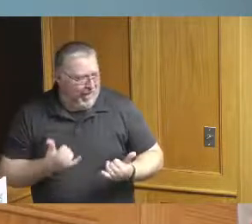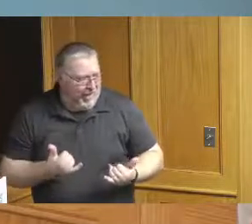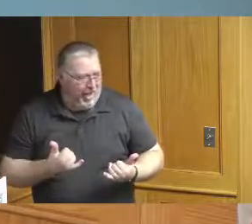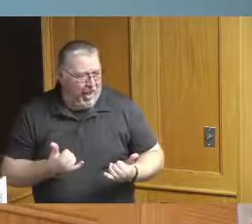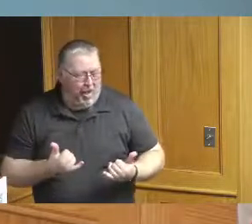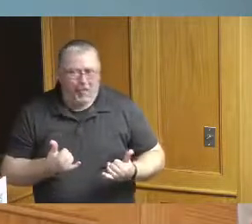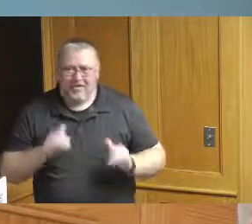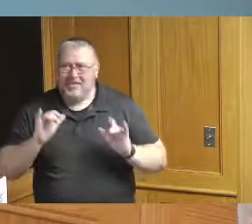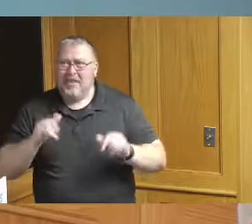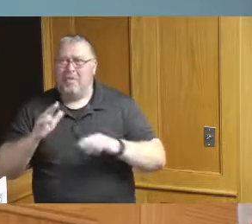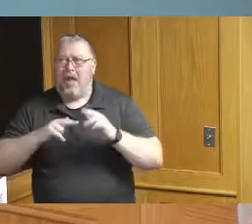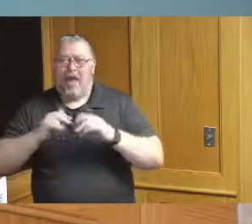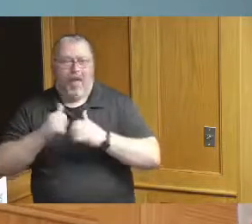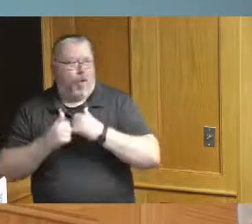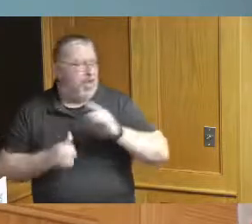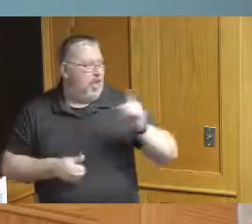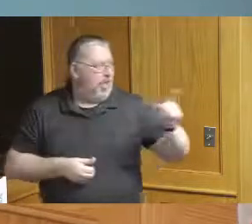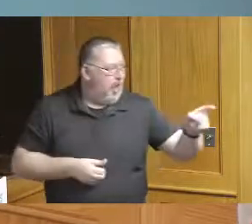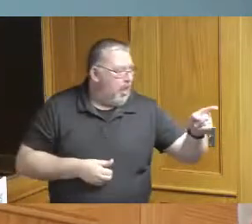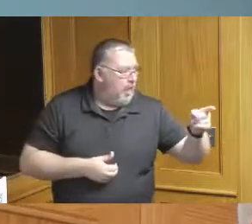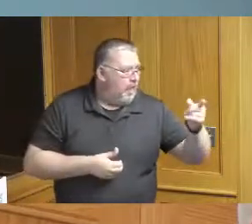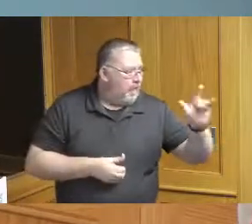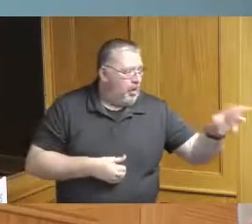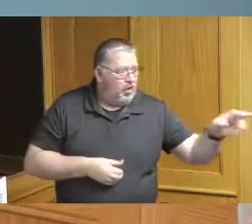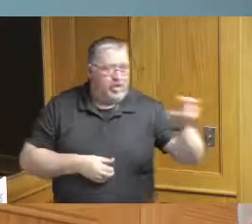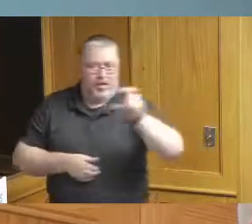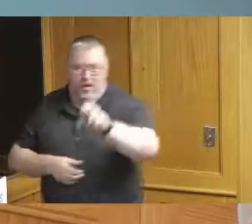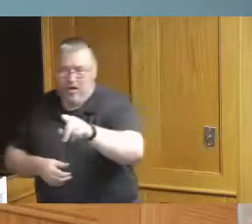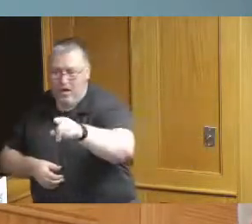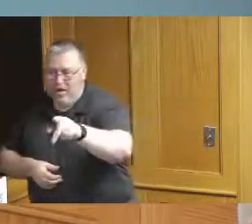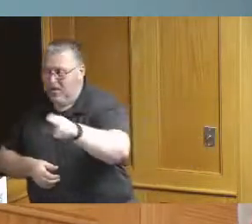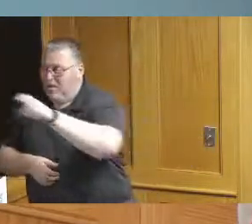building to get from one class to another class because they come out of elementary where they